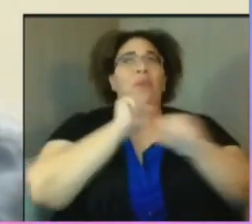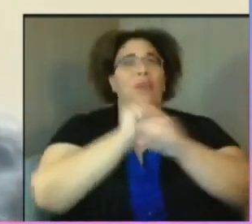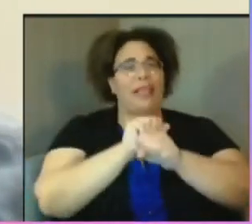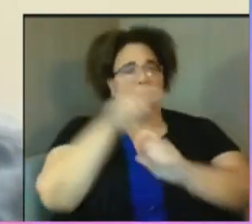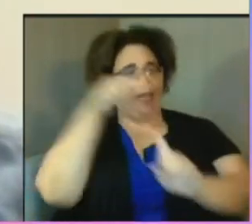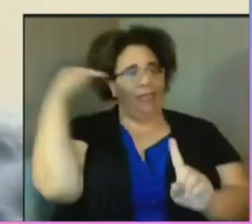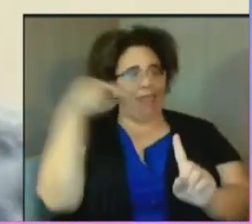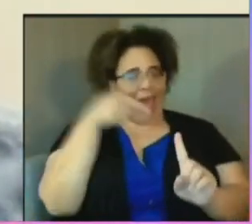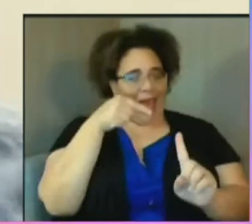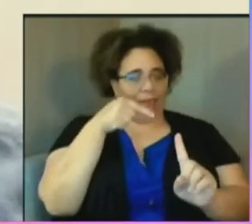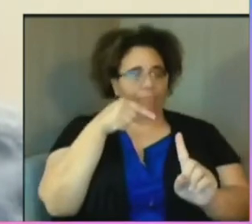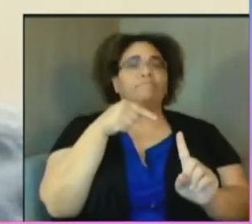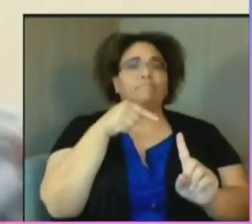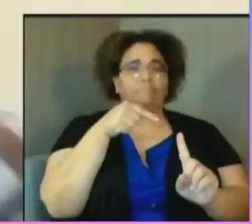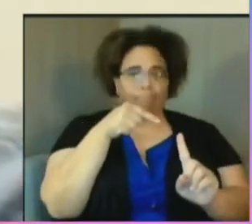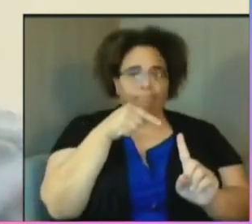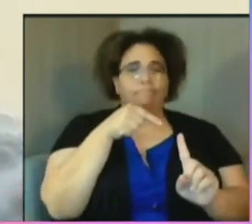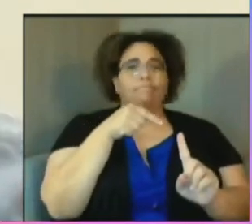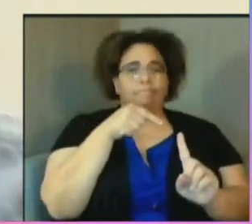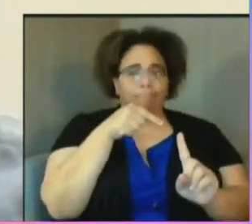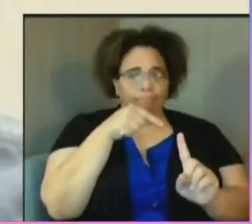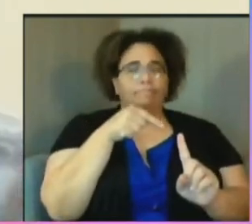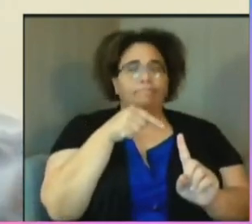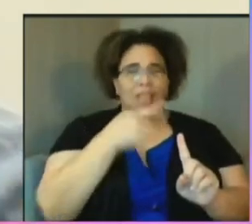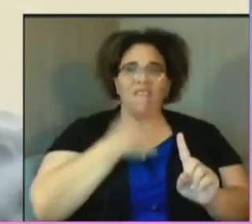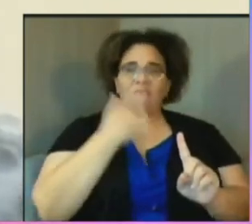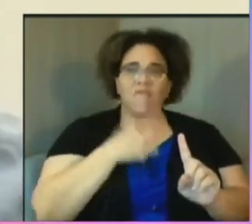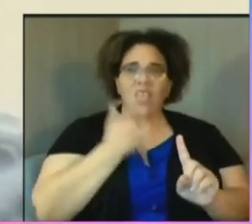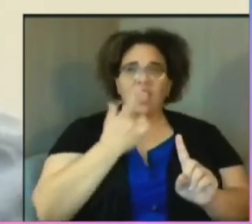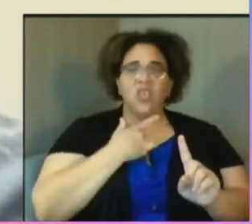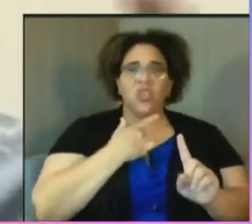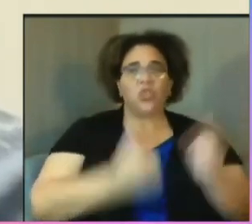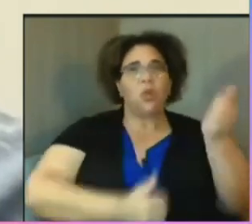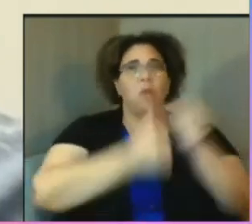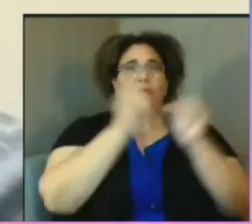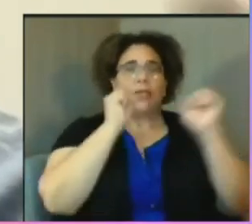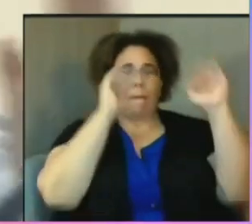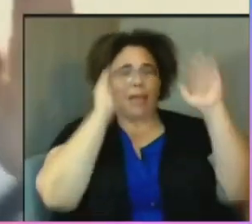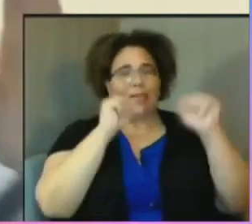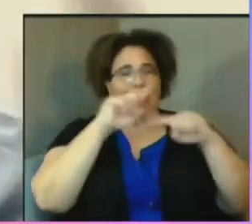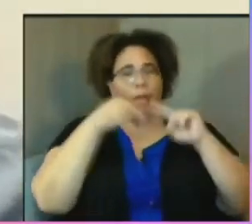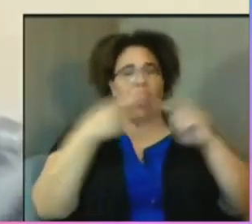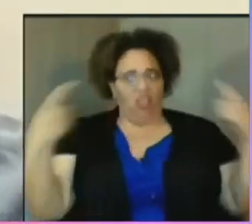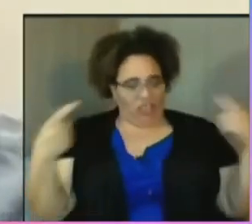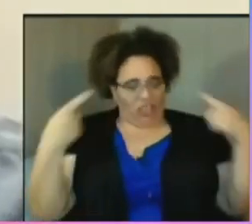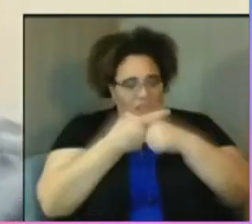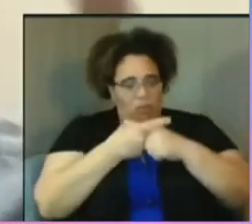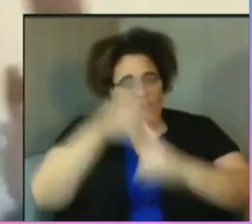sort of felt, what was really incredible about the juxtaposition of Trump trying to take away our healthcare